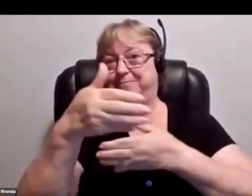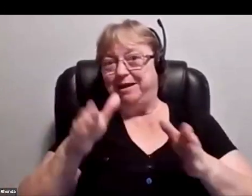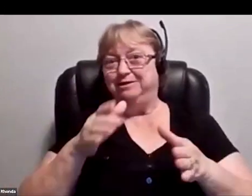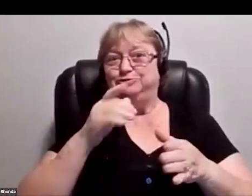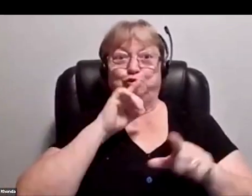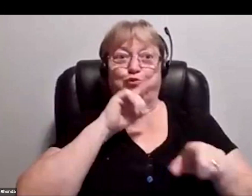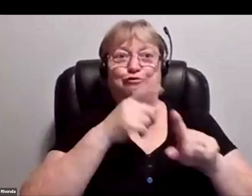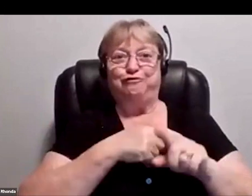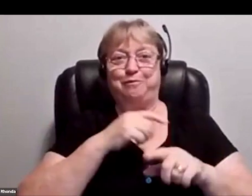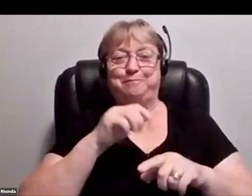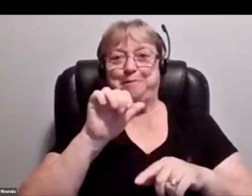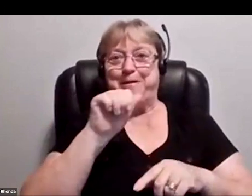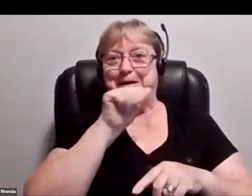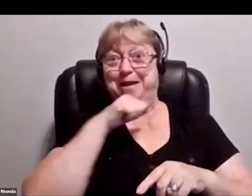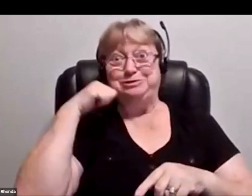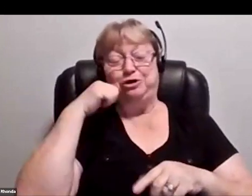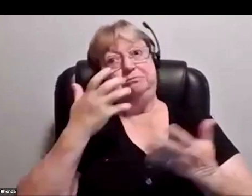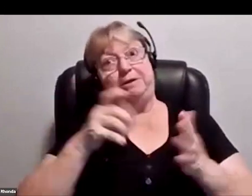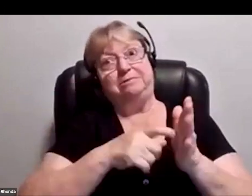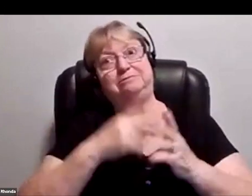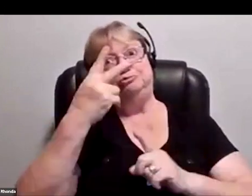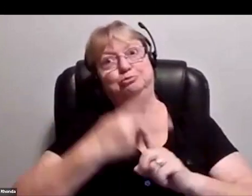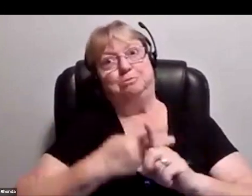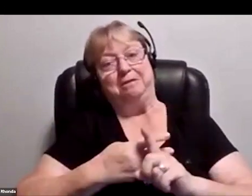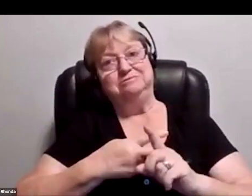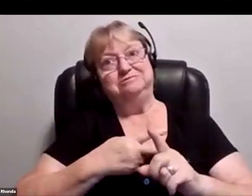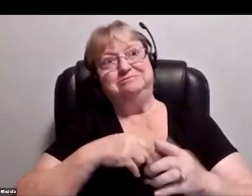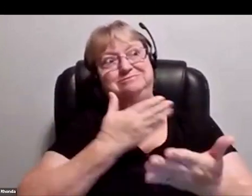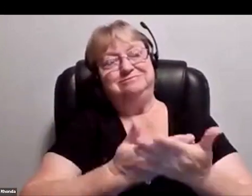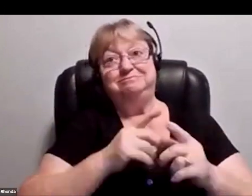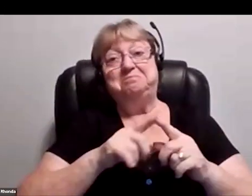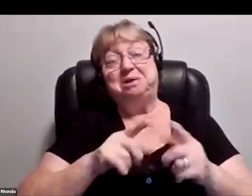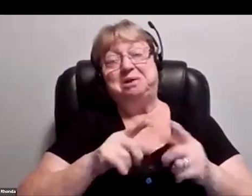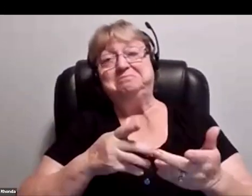It might take a couple months to get there, but it usually arrives. There are no deliveries throughout the winter.